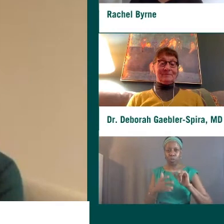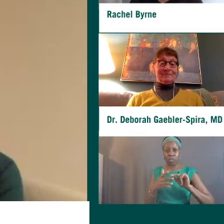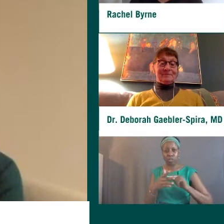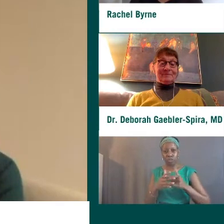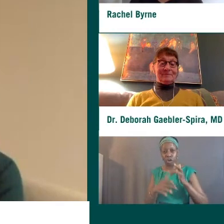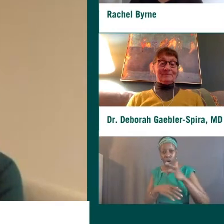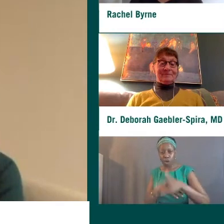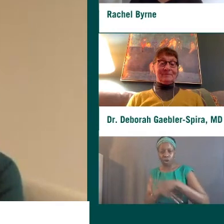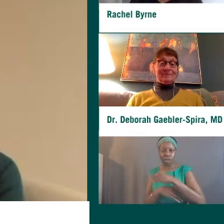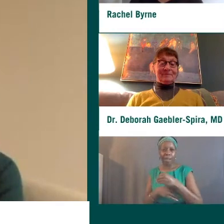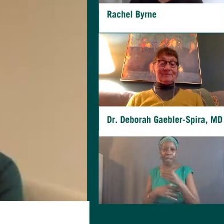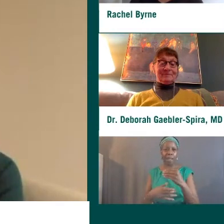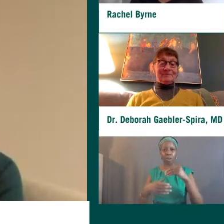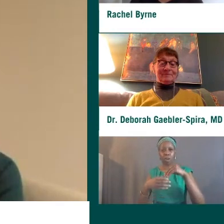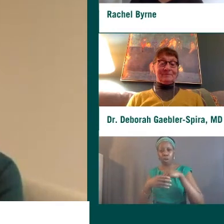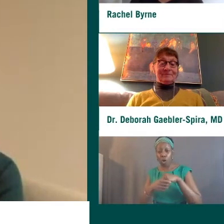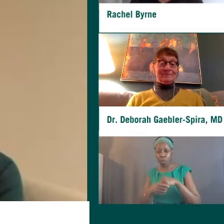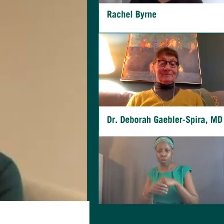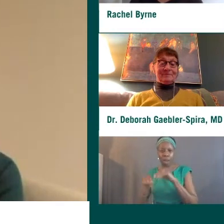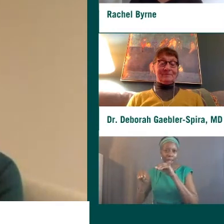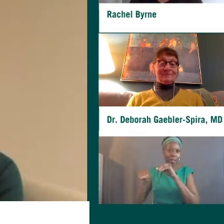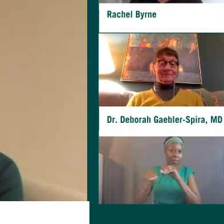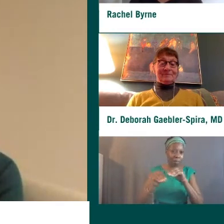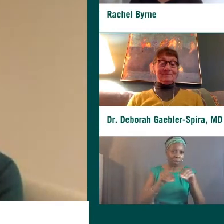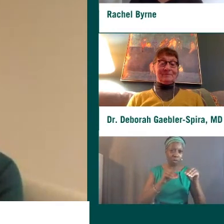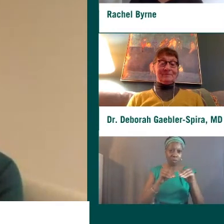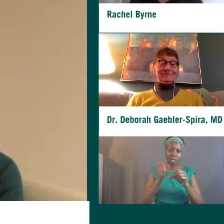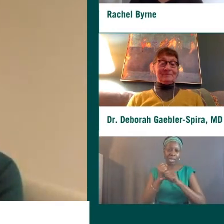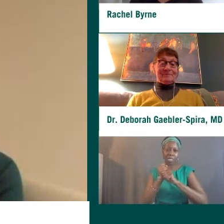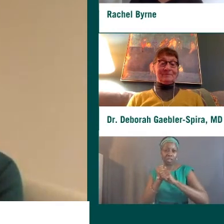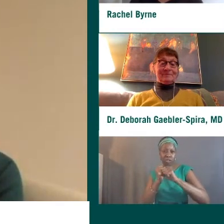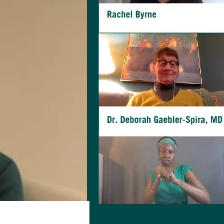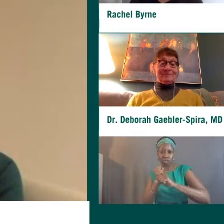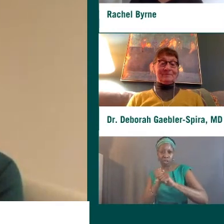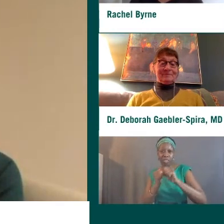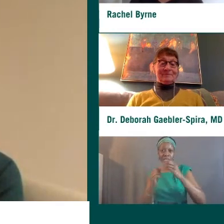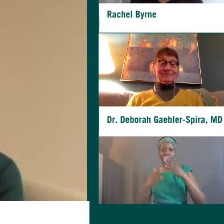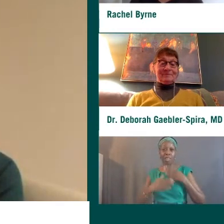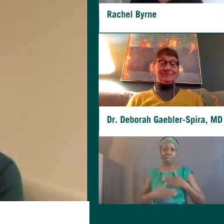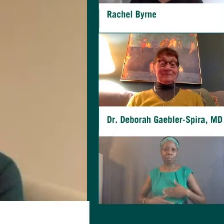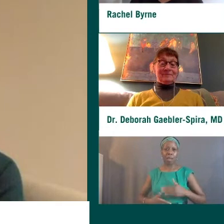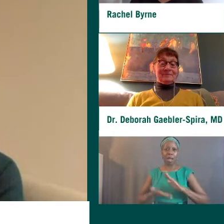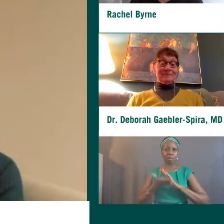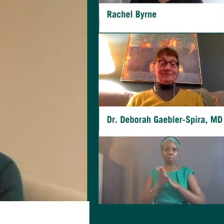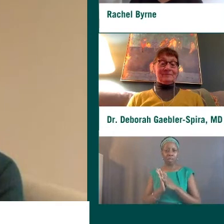and stretching, it gets the body used to that type of movement. That it's not naturally doing.